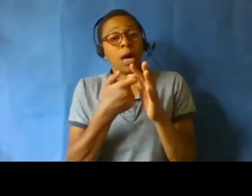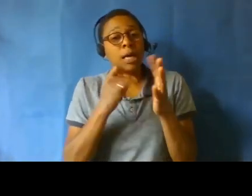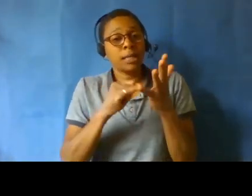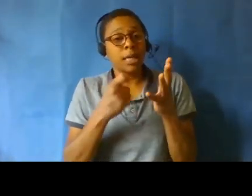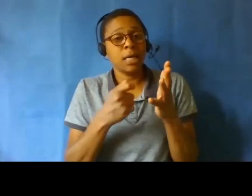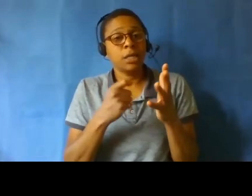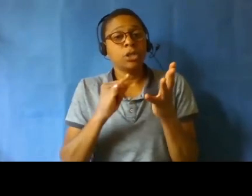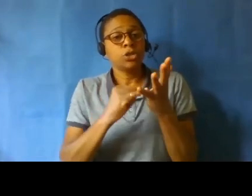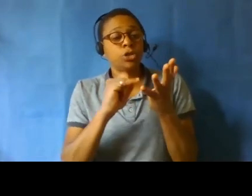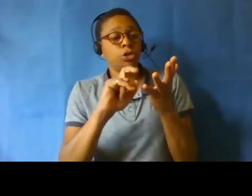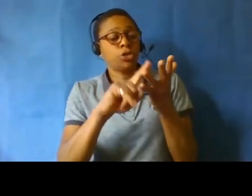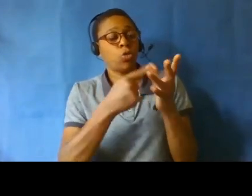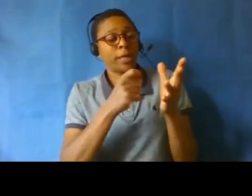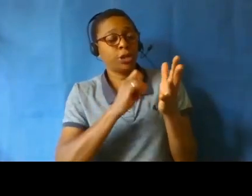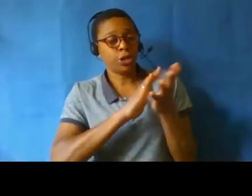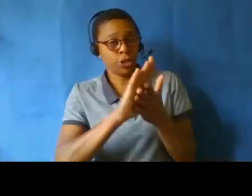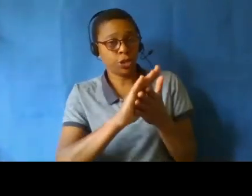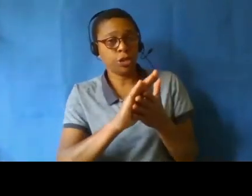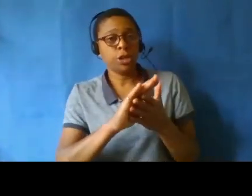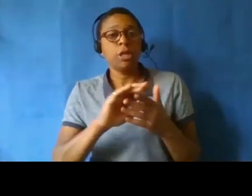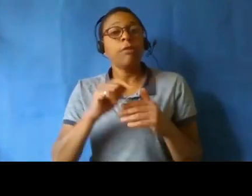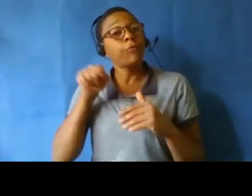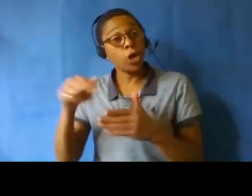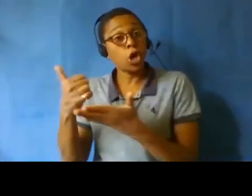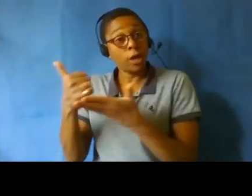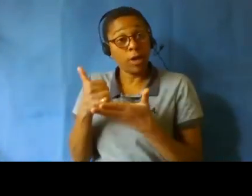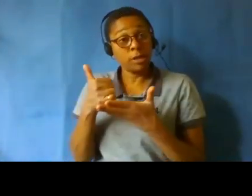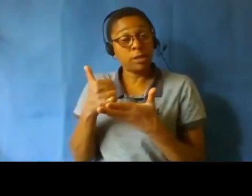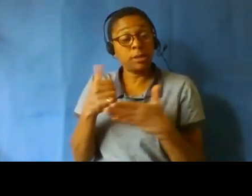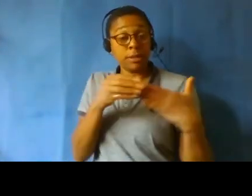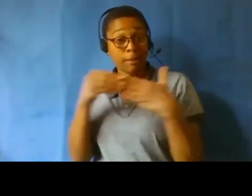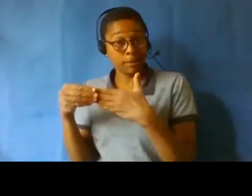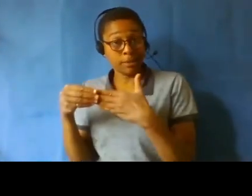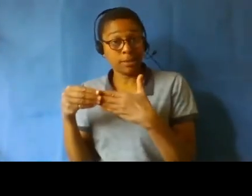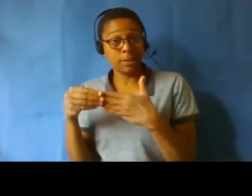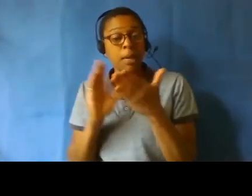Studies for her advice and support my Abed fellow from the decolonizing